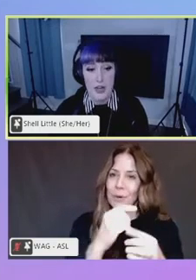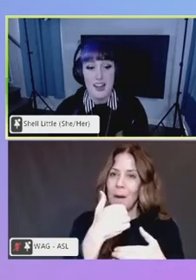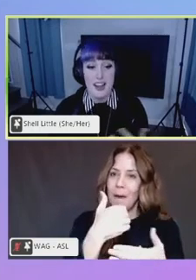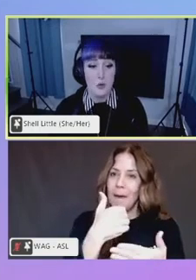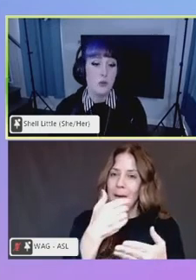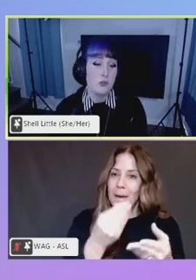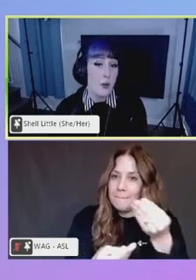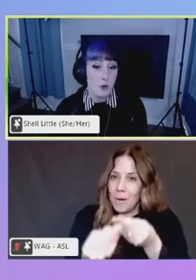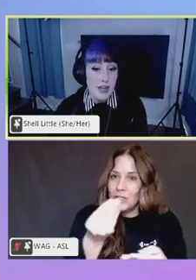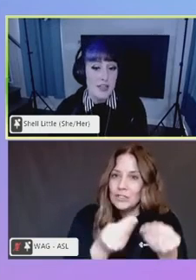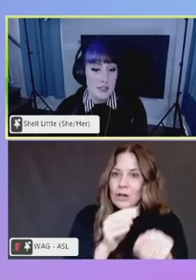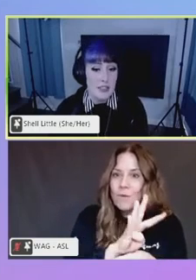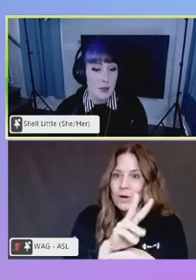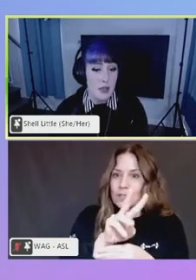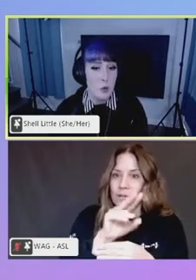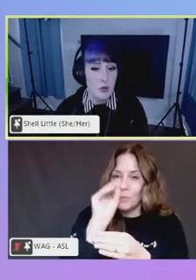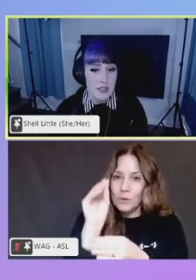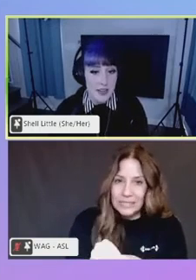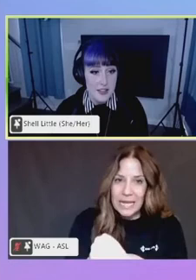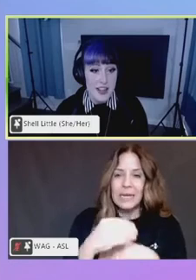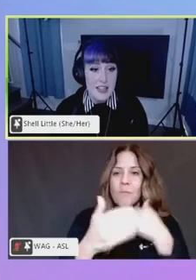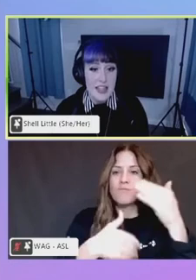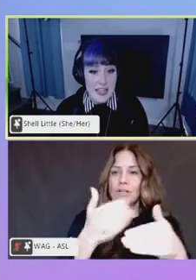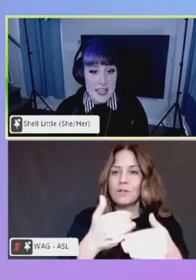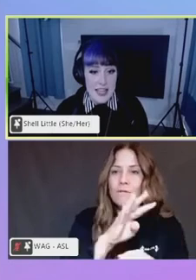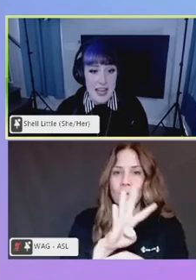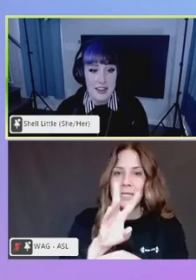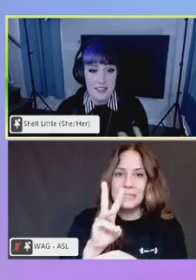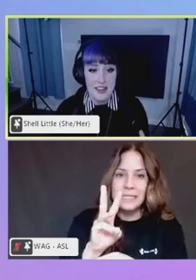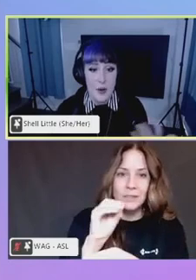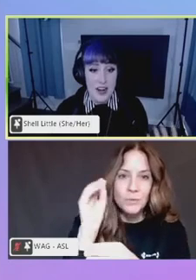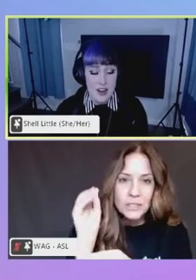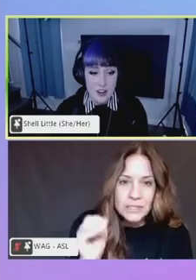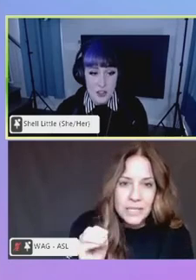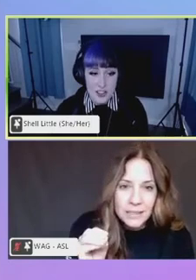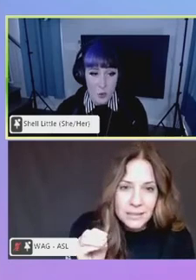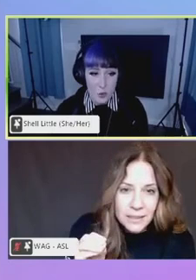up. With 9% of people said they were also lacking buy-in from colleagues. On